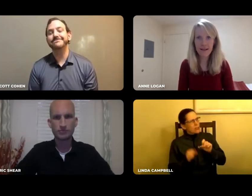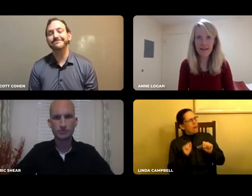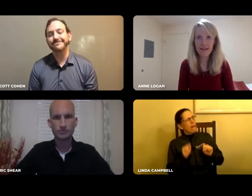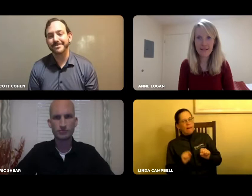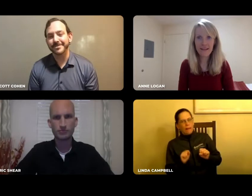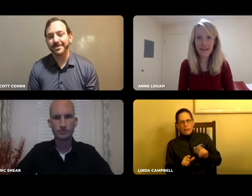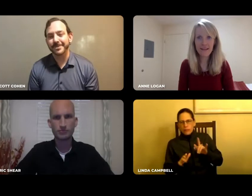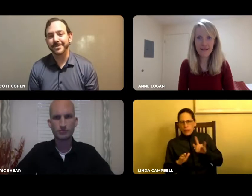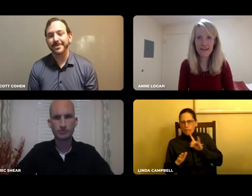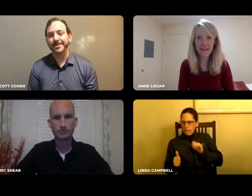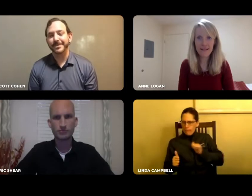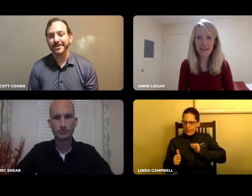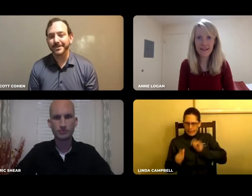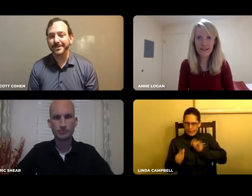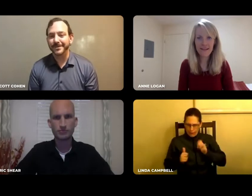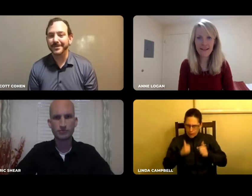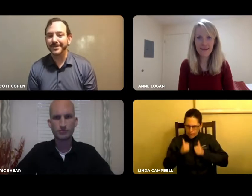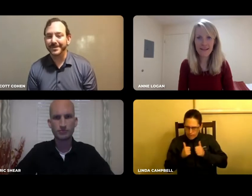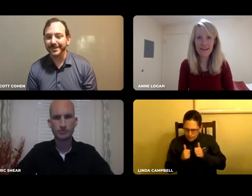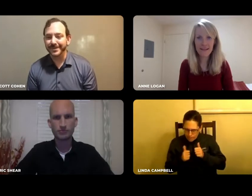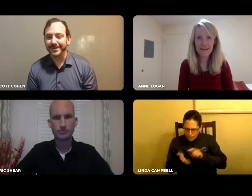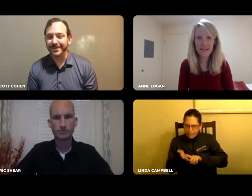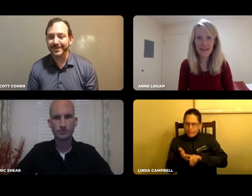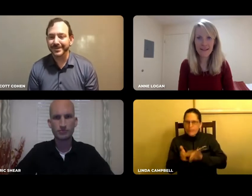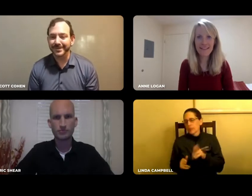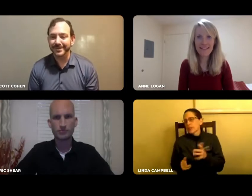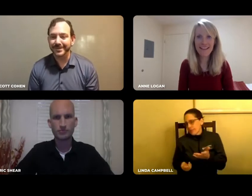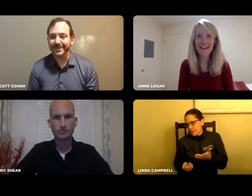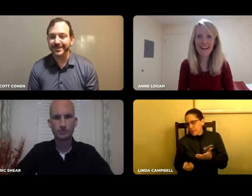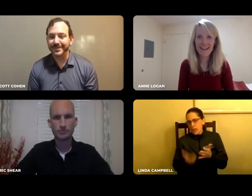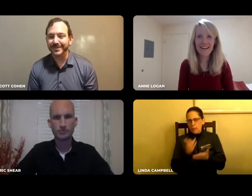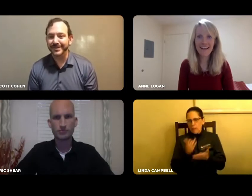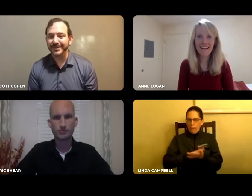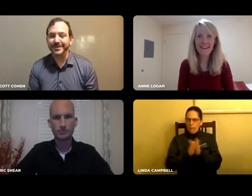That gave me the ability to research that on my own.